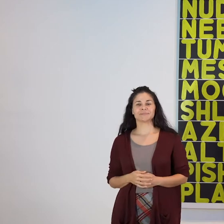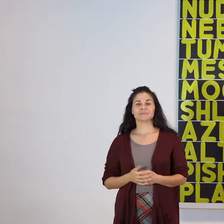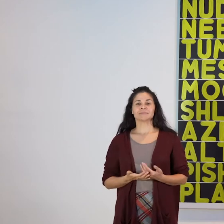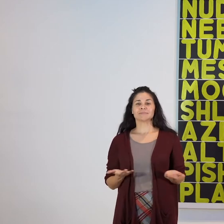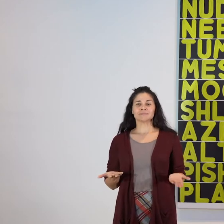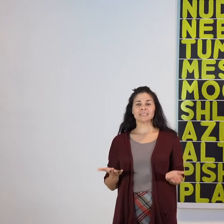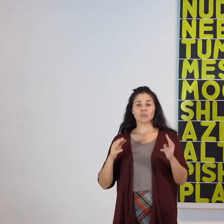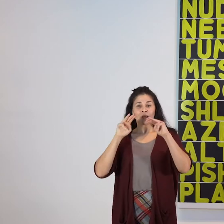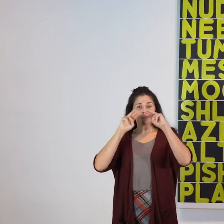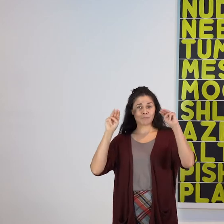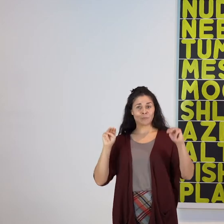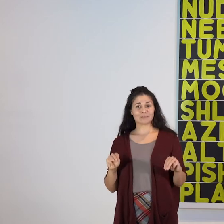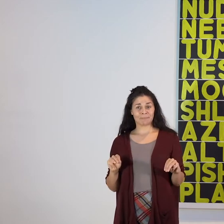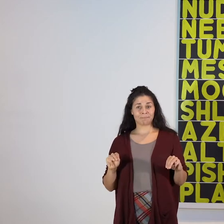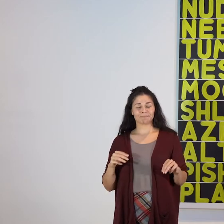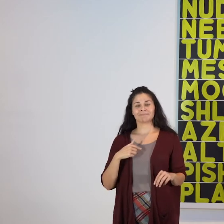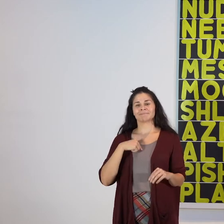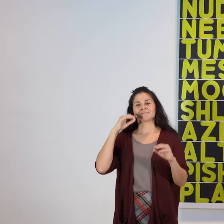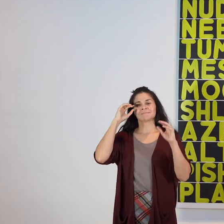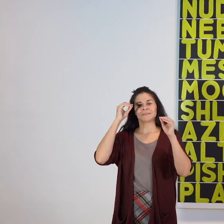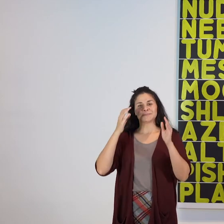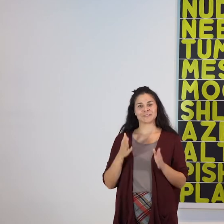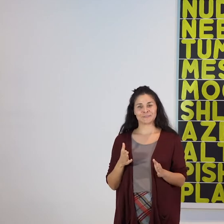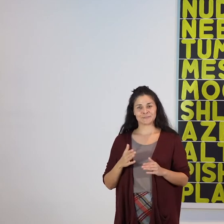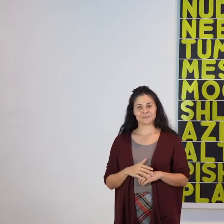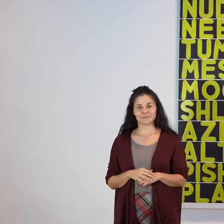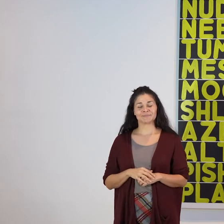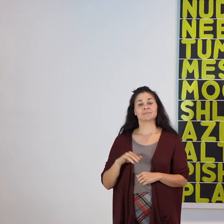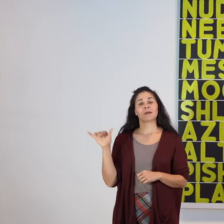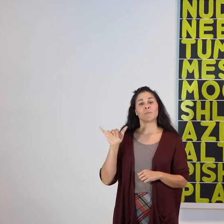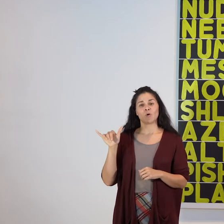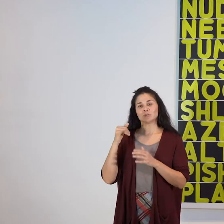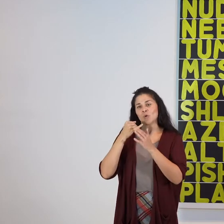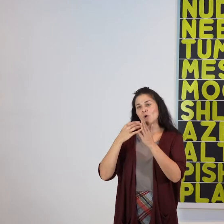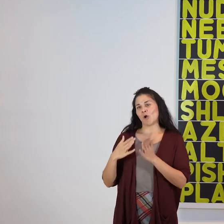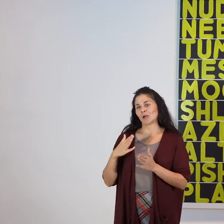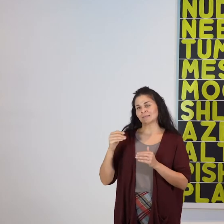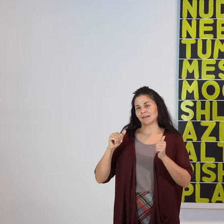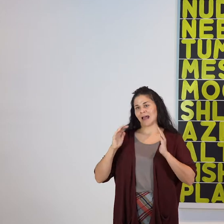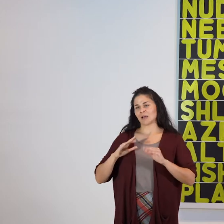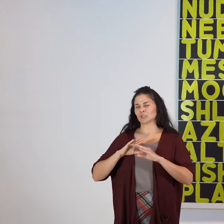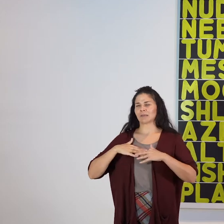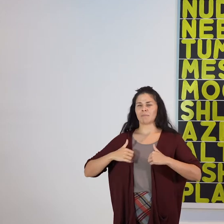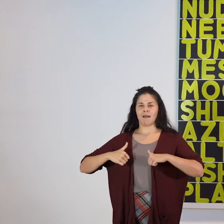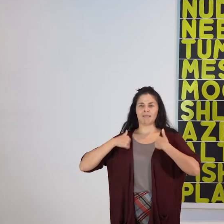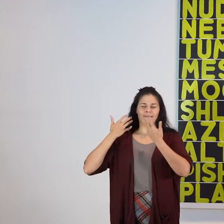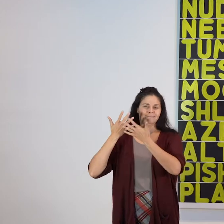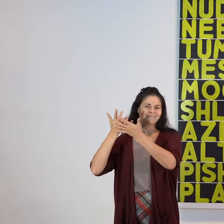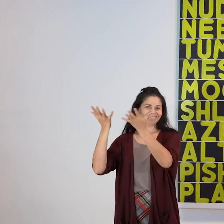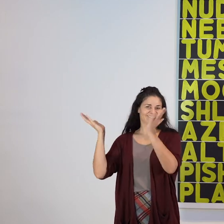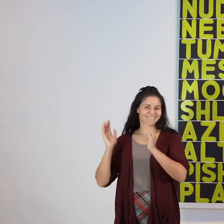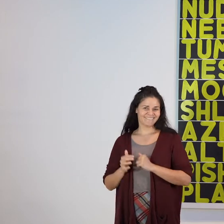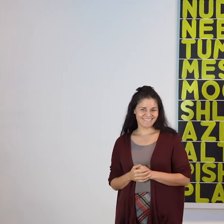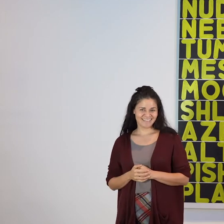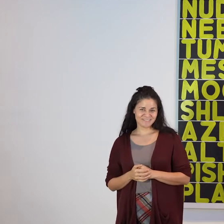I am an educator here at the museum. I am also an artist and an actor in my life outside of this institution.